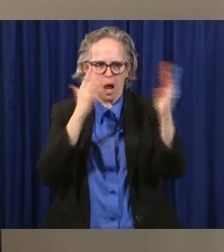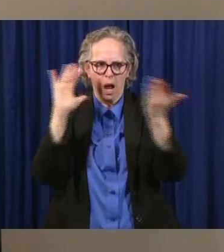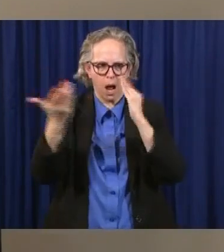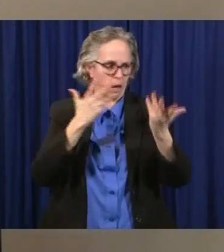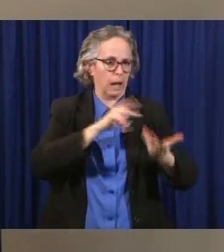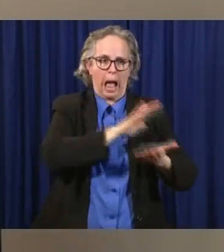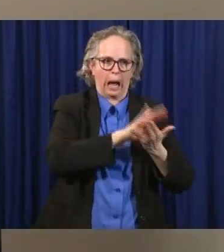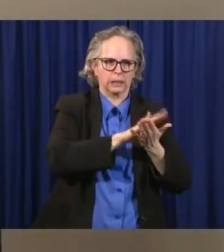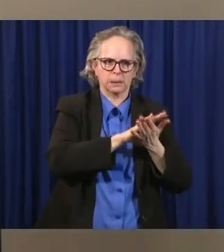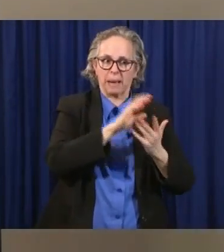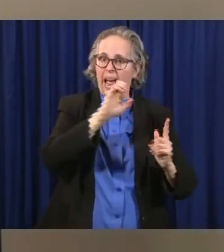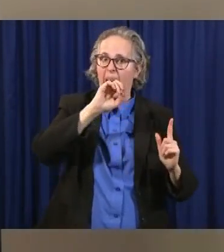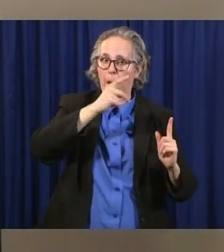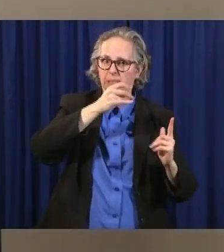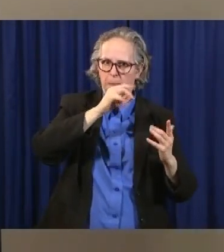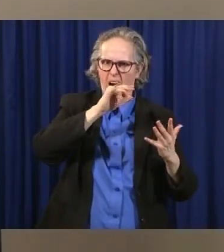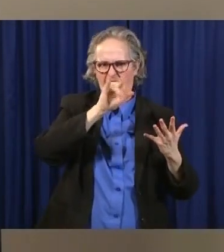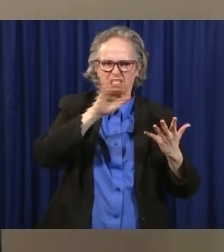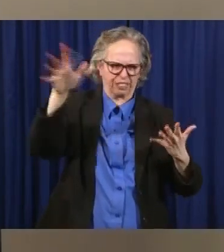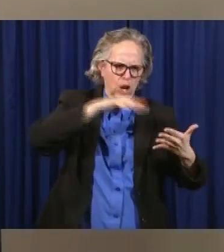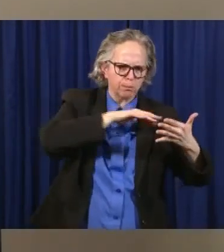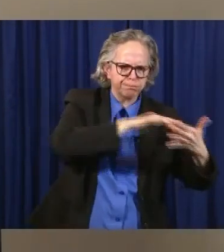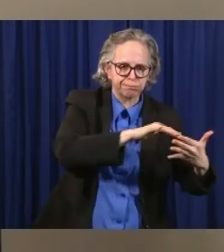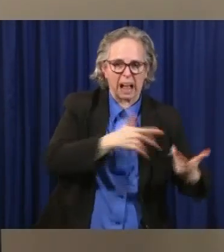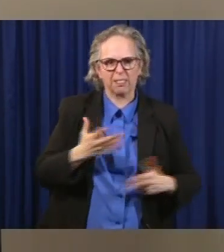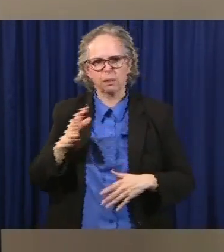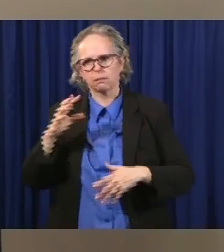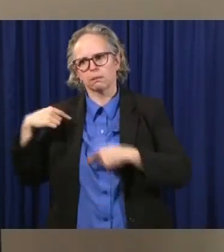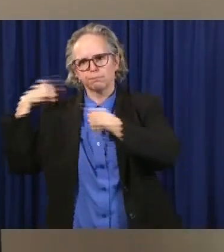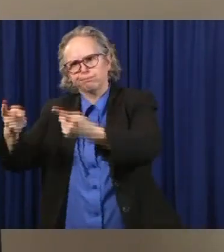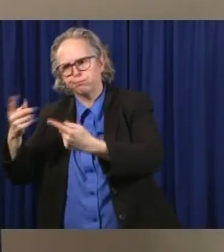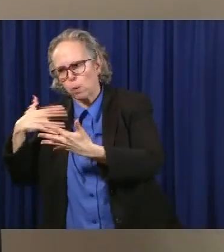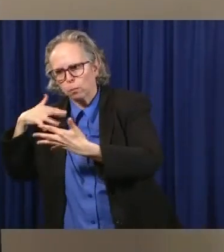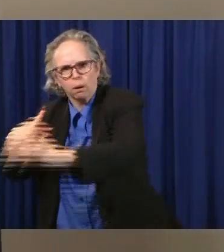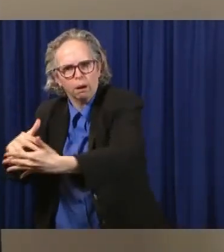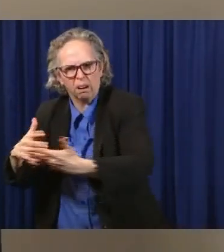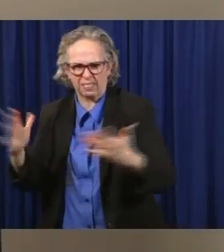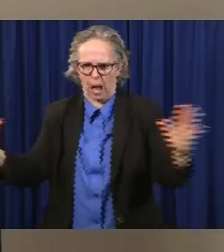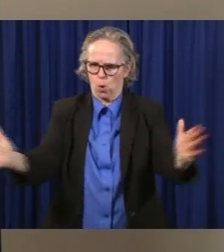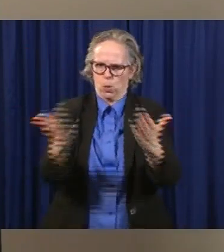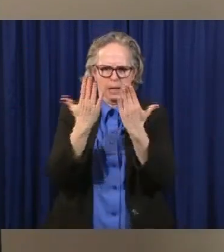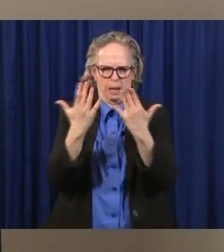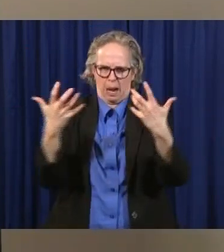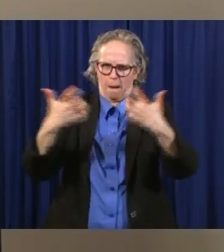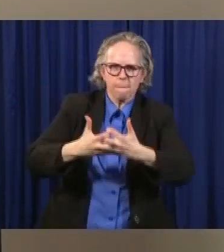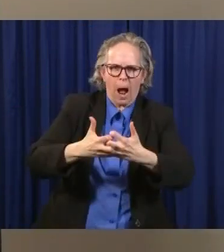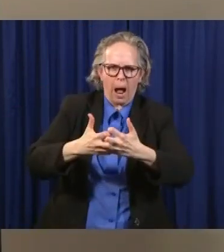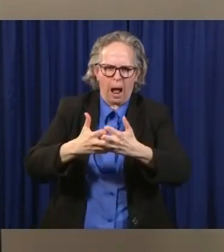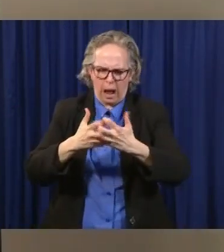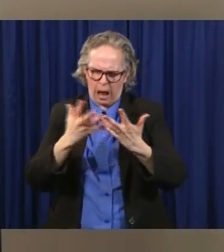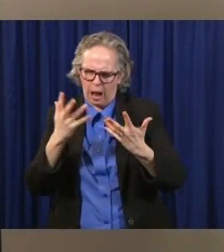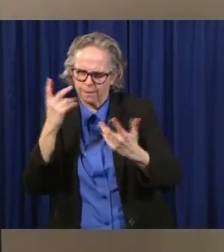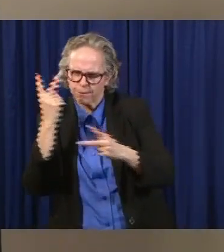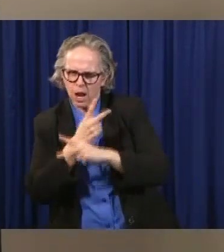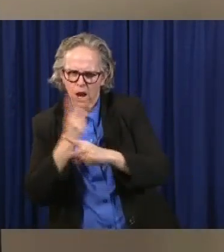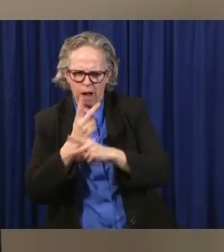SPREAD OF INFECTIOUS DISEASE. SO THOSE TWO ACADEMIC EPIDEMIOLOGY AND MODELING WE HAVE SEEN OLD SCHOOL, SOMEONE A NURSE OR COMMUNITY HEALTH